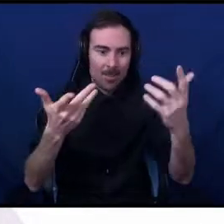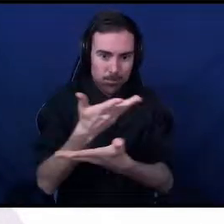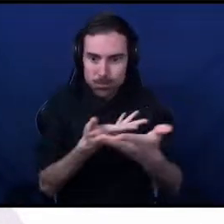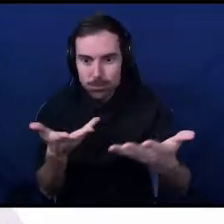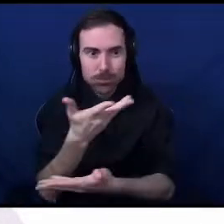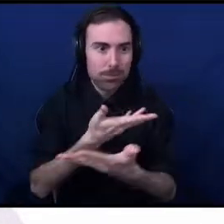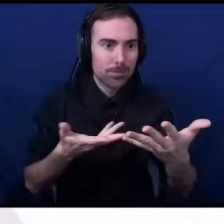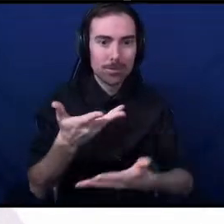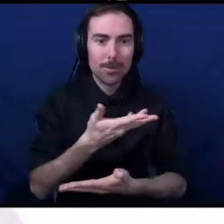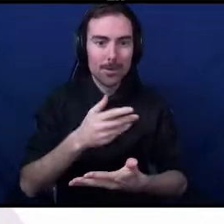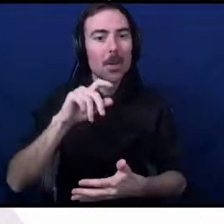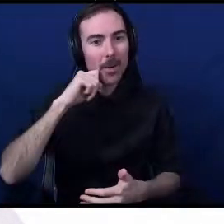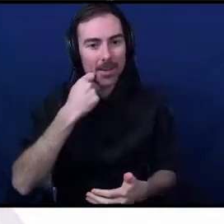as well. So